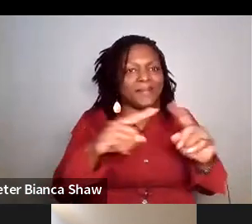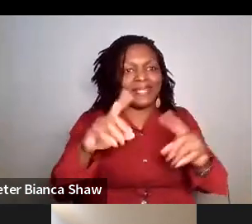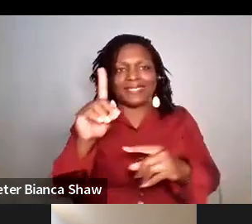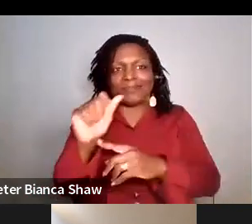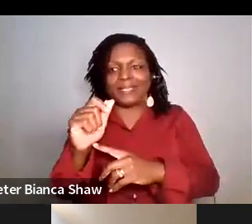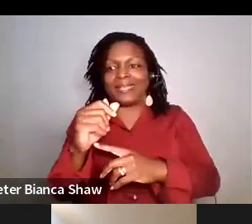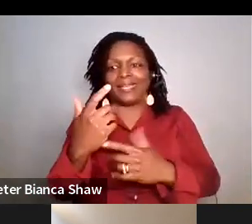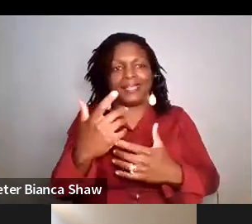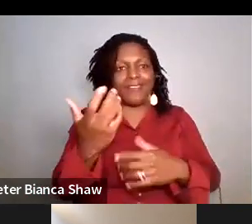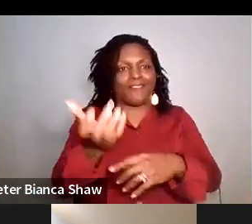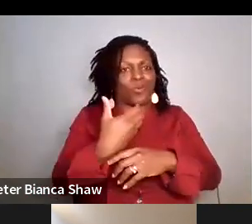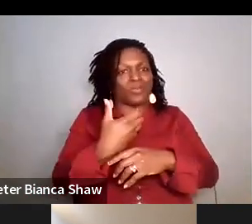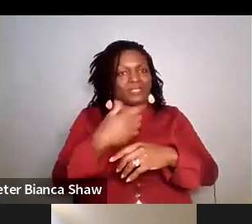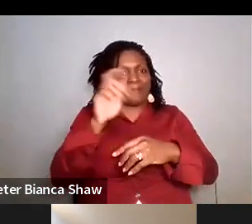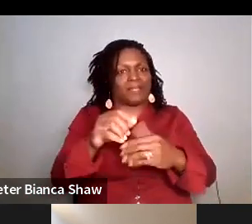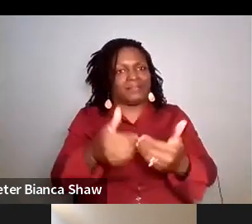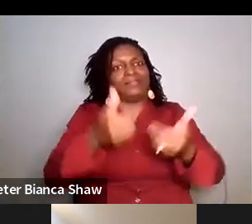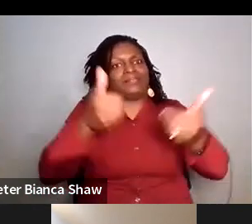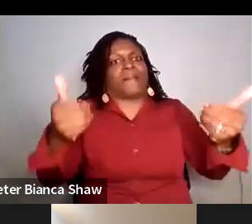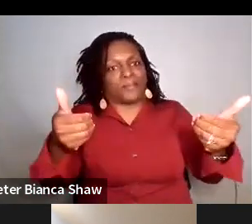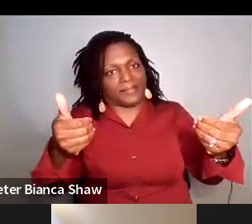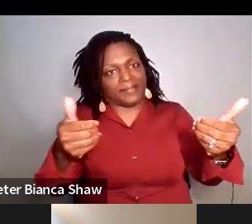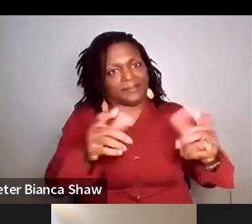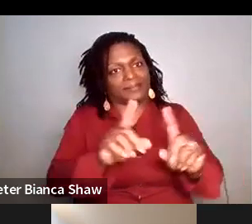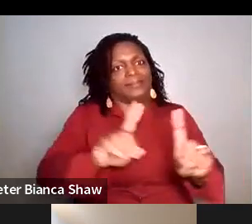overpower anything else about your identity is from you.